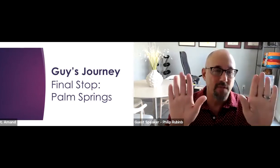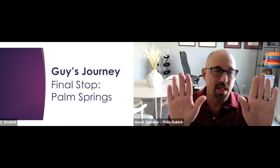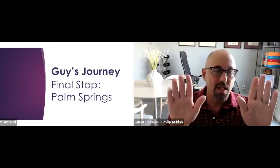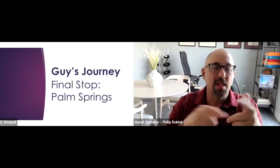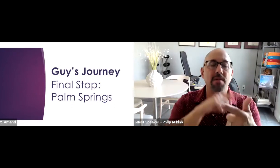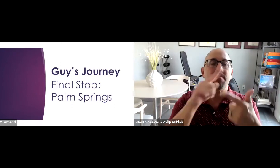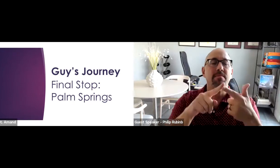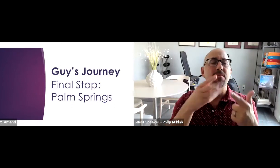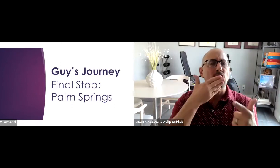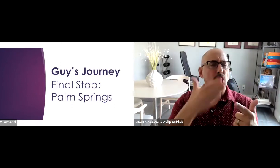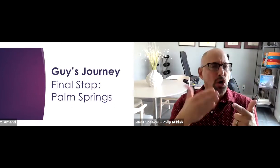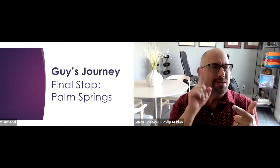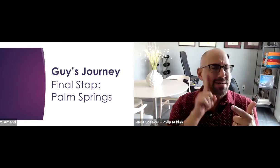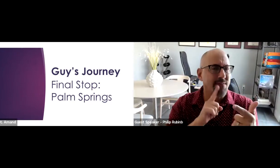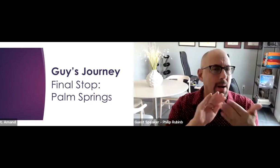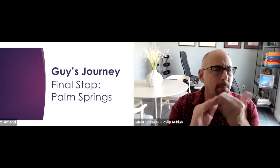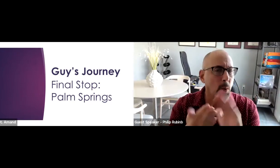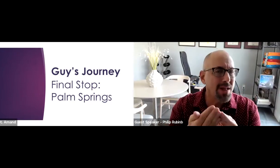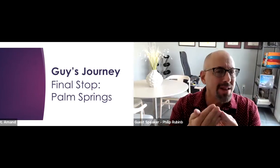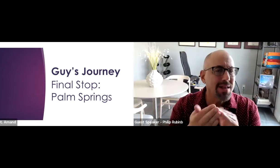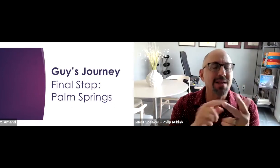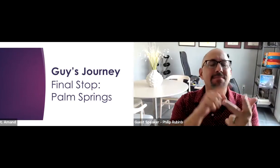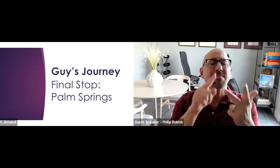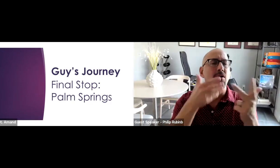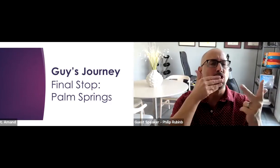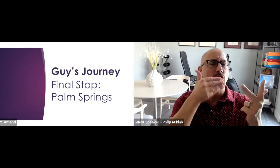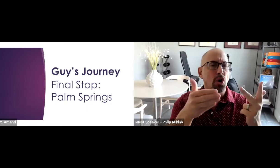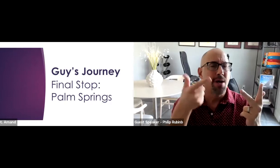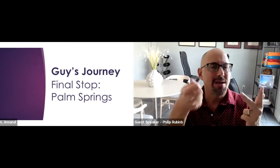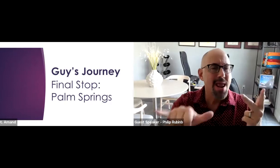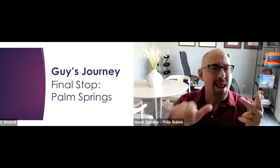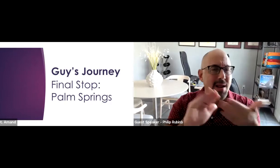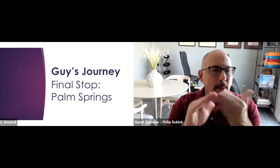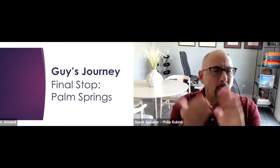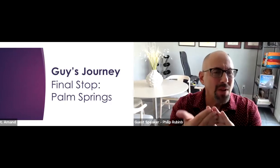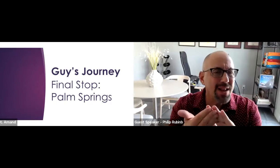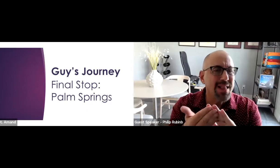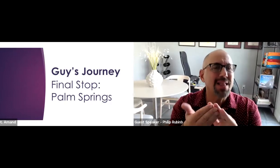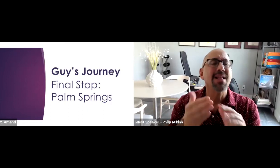There was amazing HIV support services there, there was a good Deaf community there